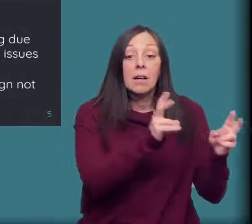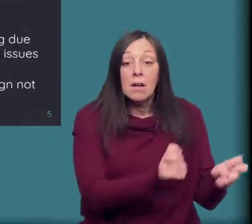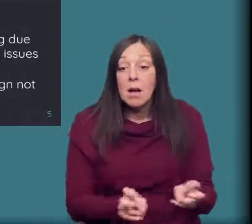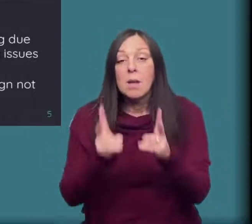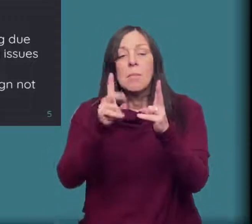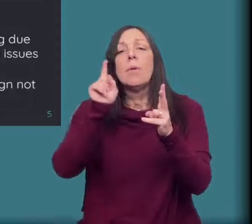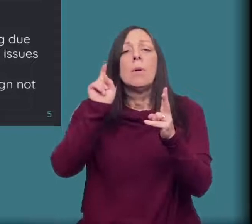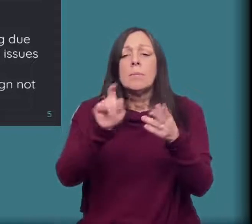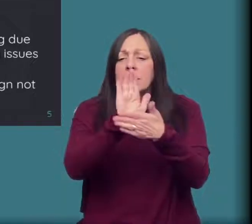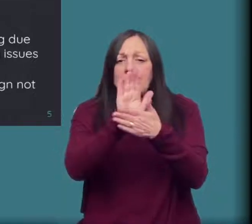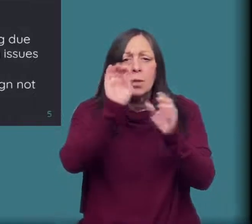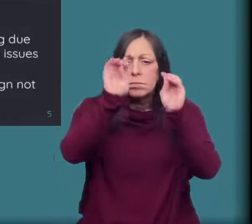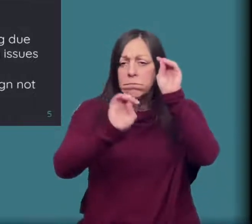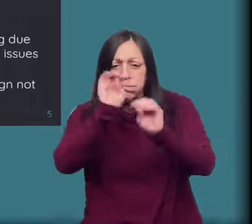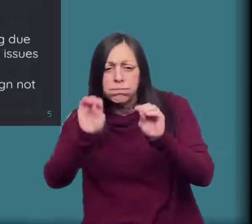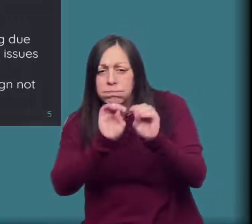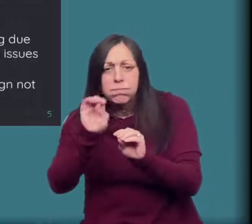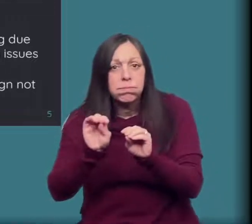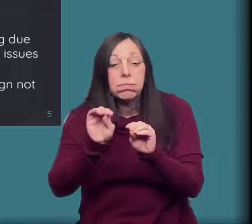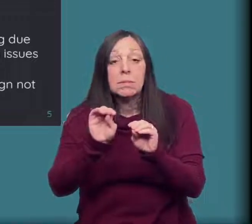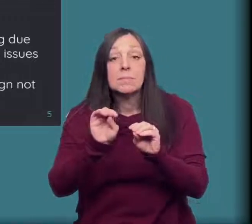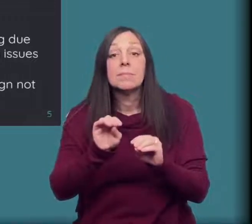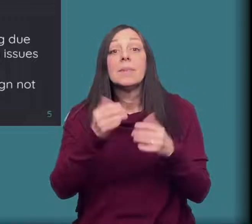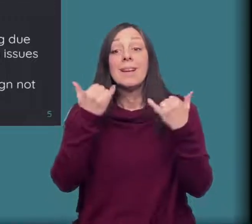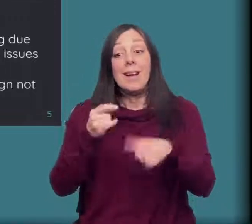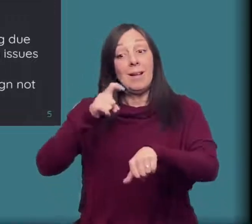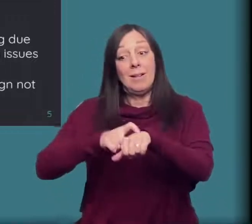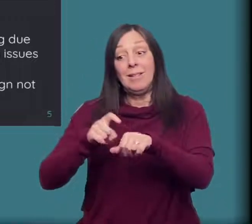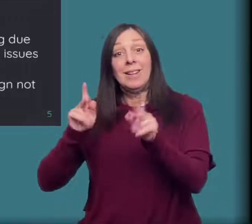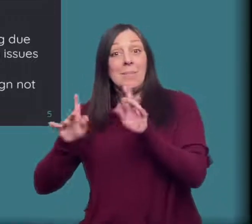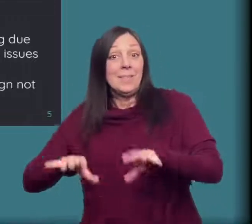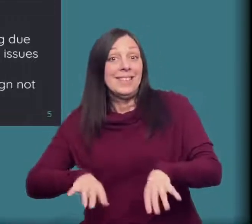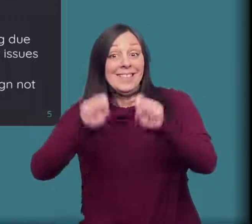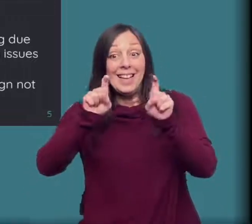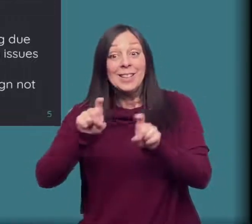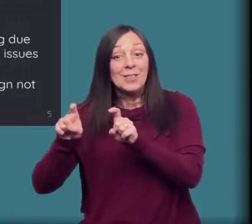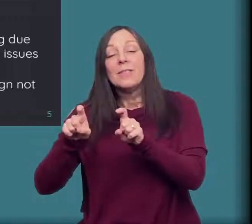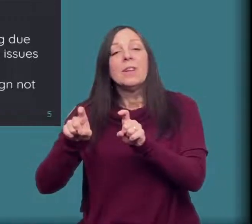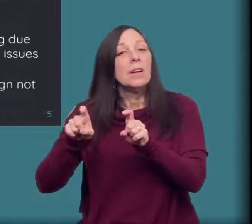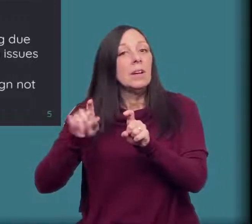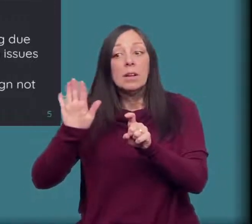After the videos were uploaded to the platform, we had to retrofit a large number of video clips to the text based UI.